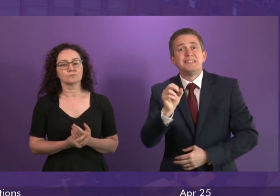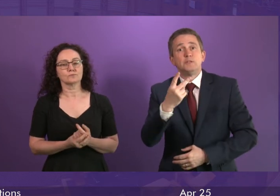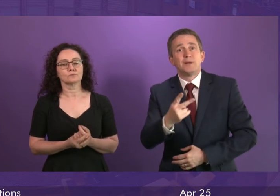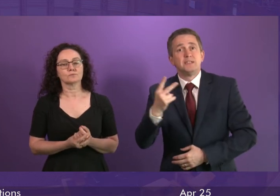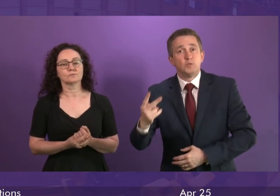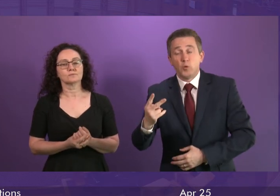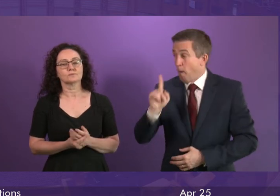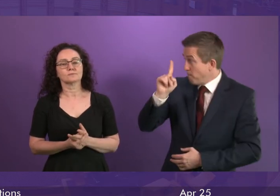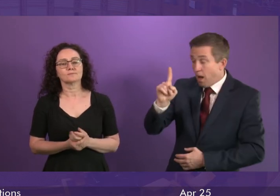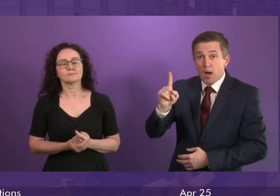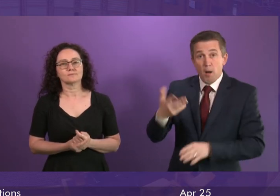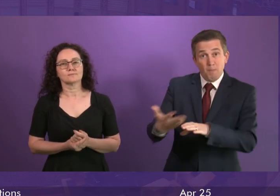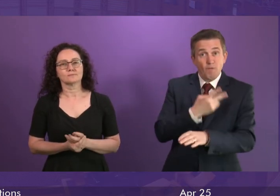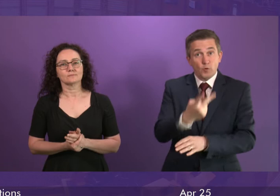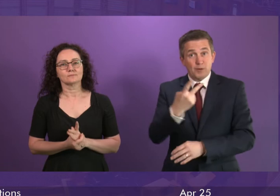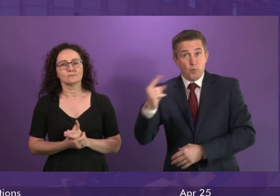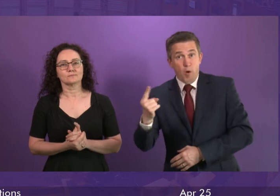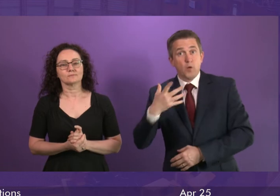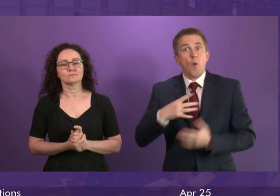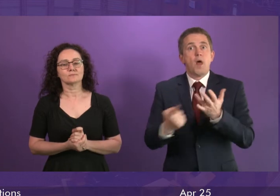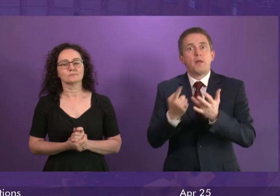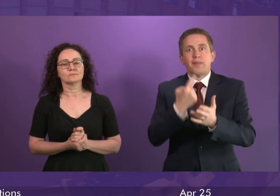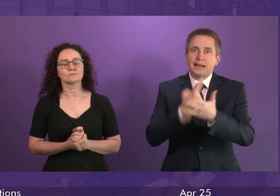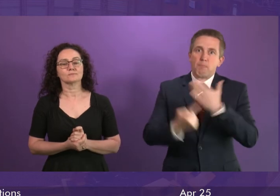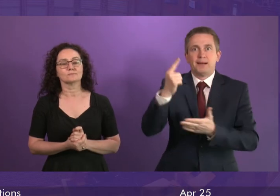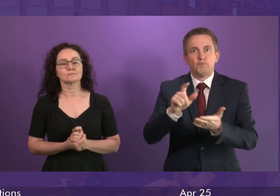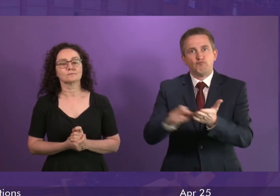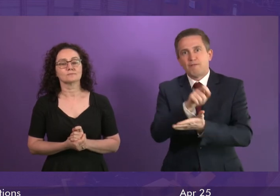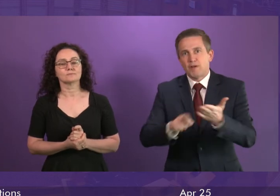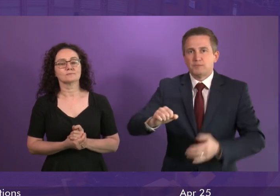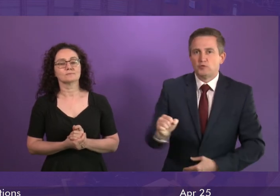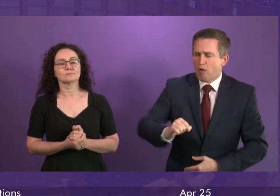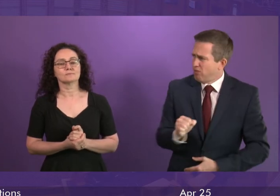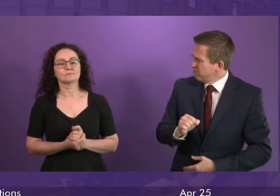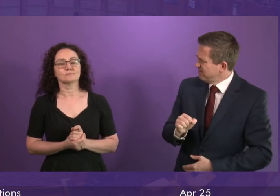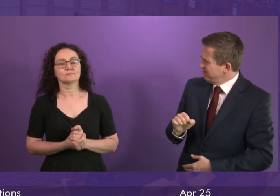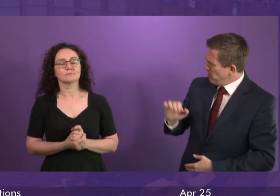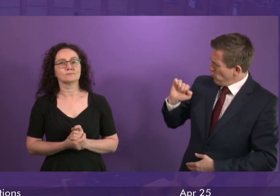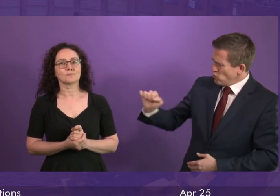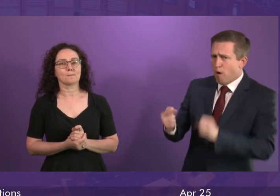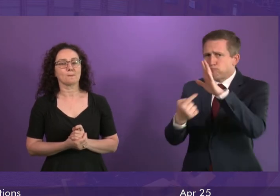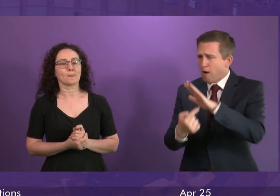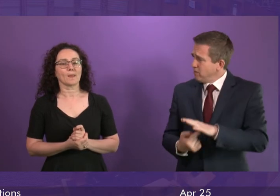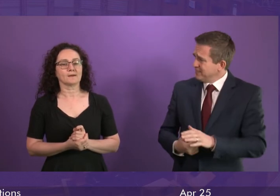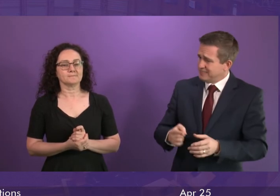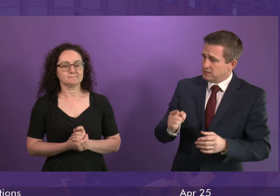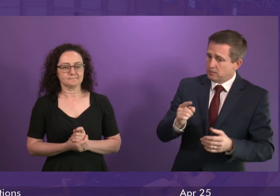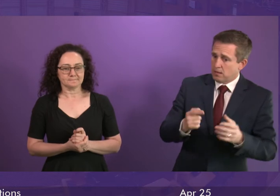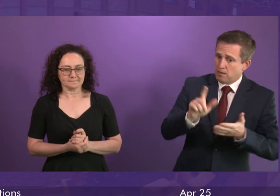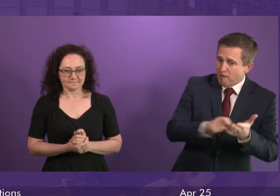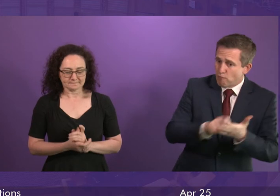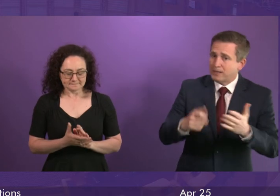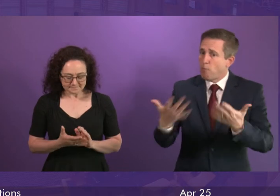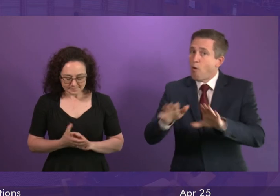independence referendum before 2021. What does that say about the First Minister’s